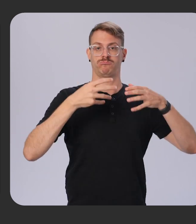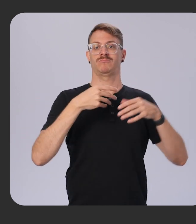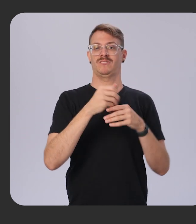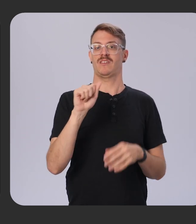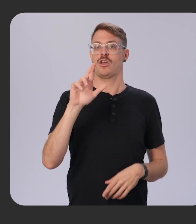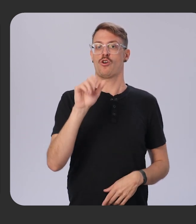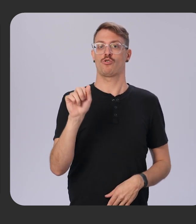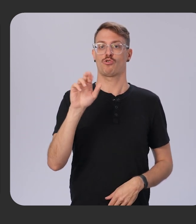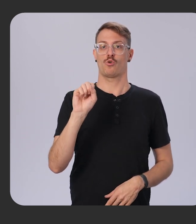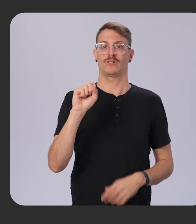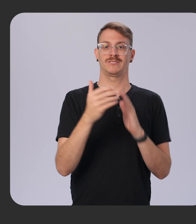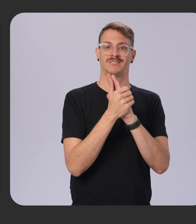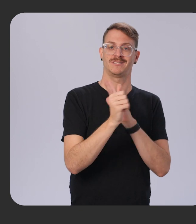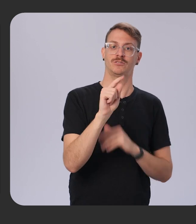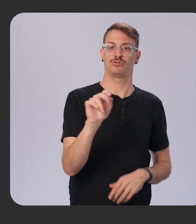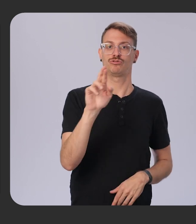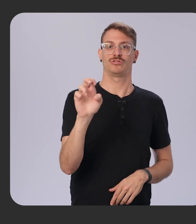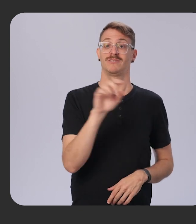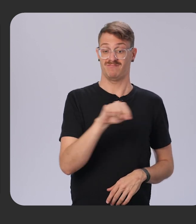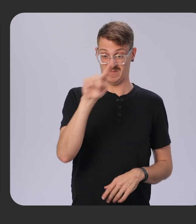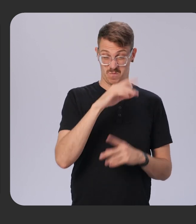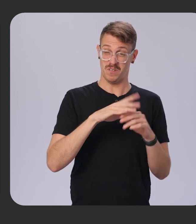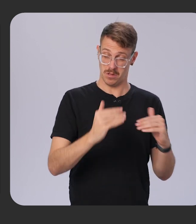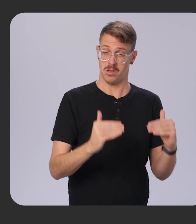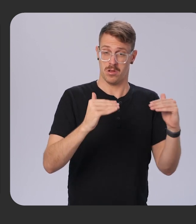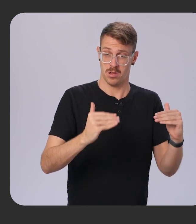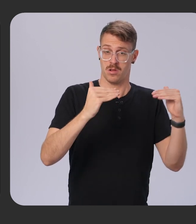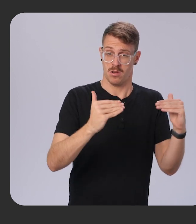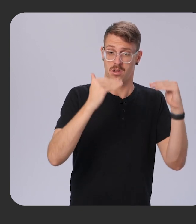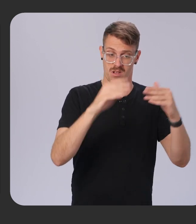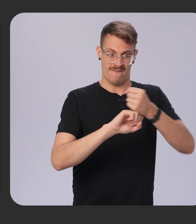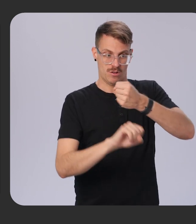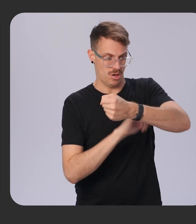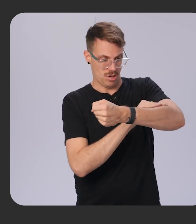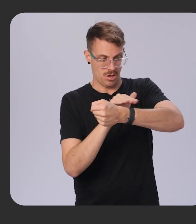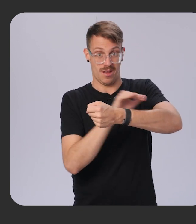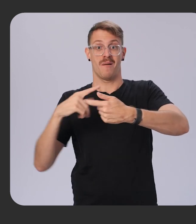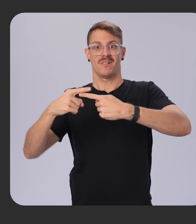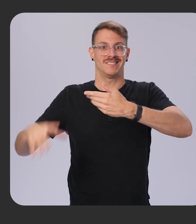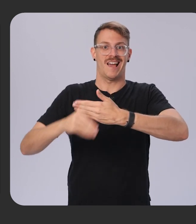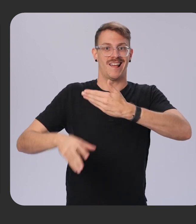We've been steadily leveling up foundational capabilities while adding new ones since ARCore